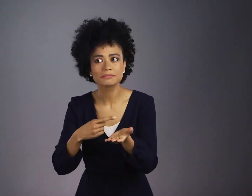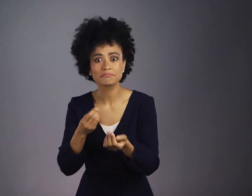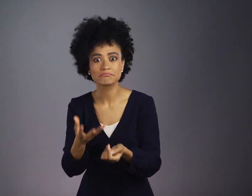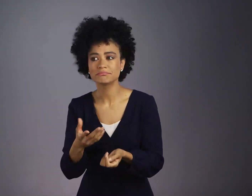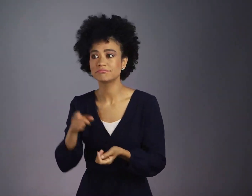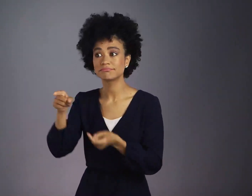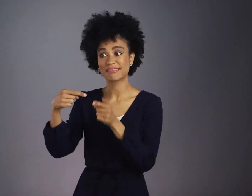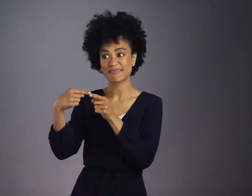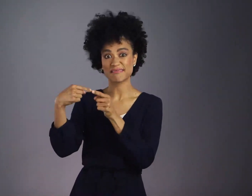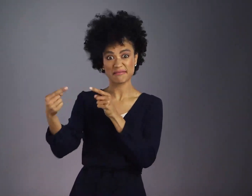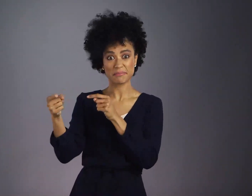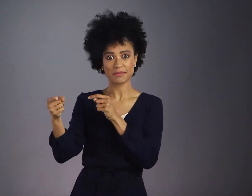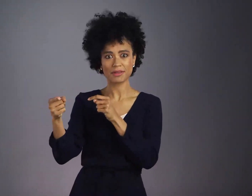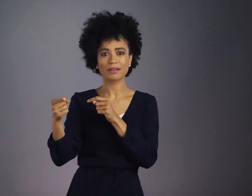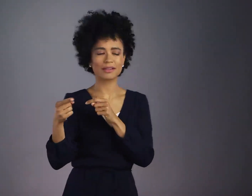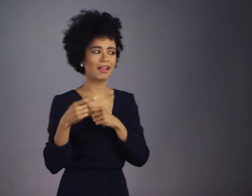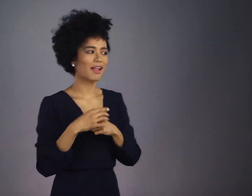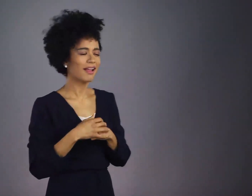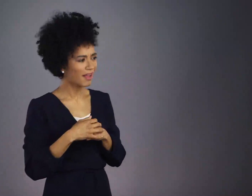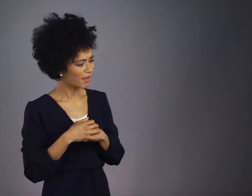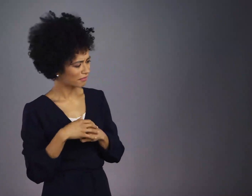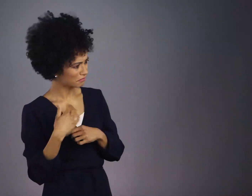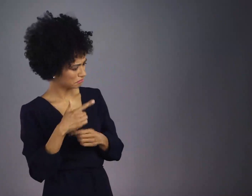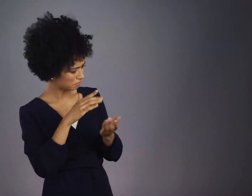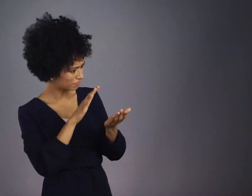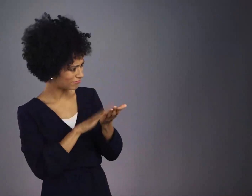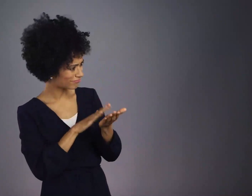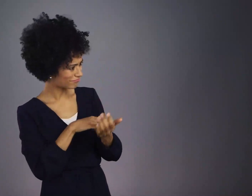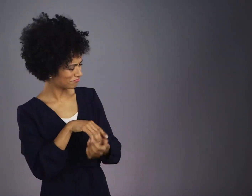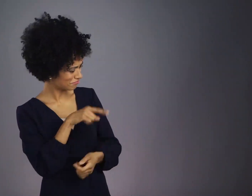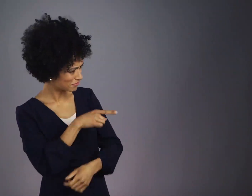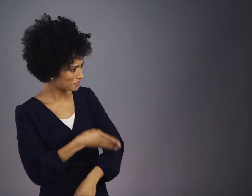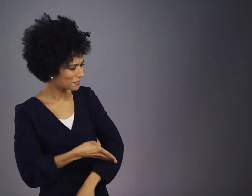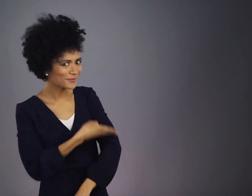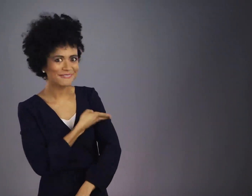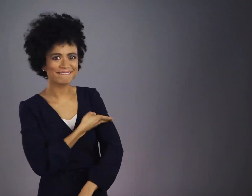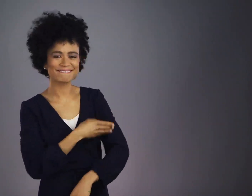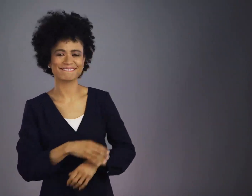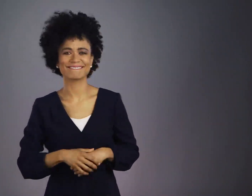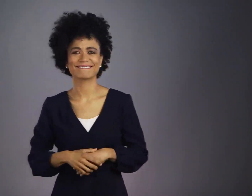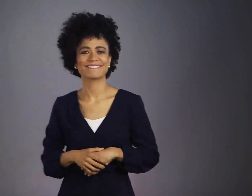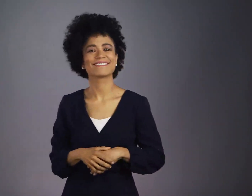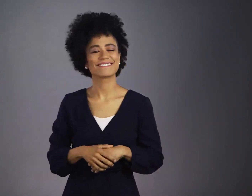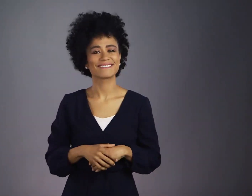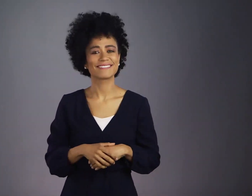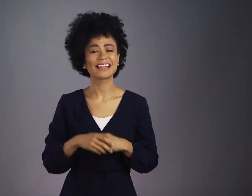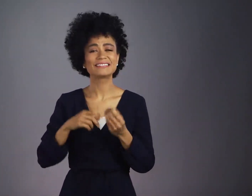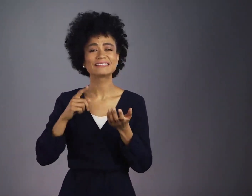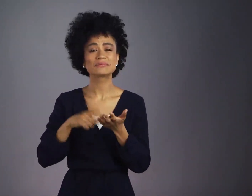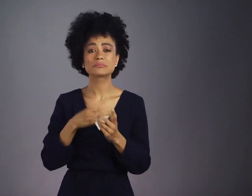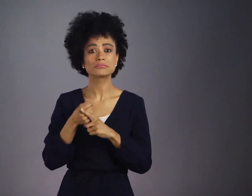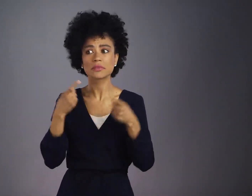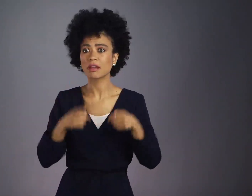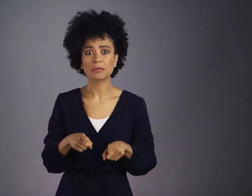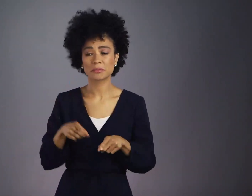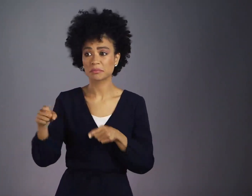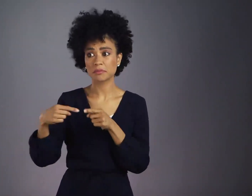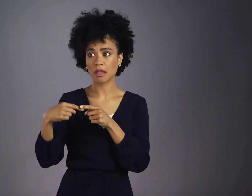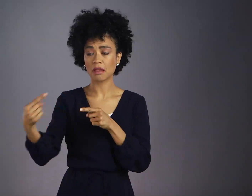Rarely do we fail to make satisfactory progress. Our former enemies sometimes praise what we are doing